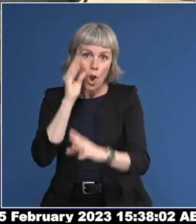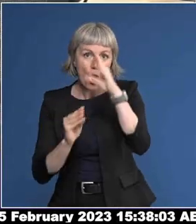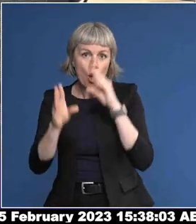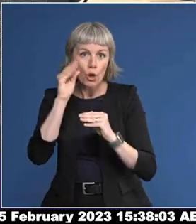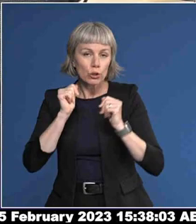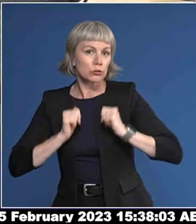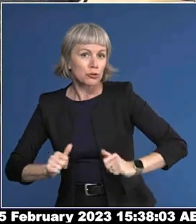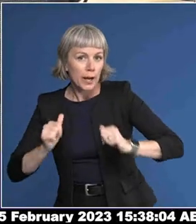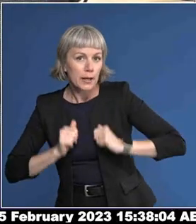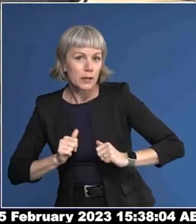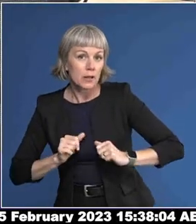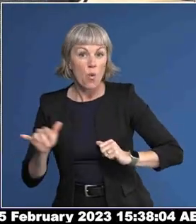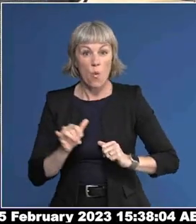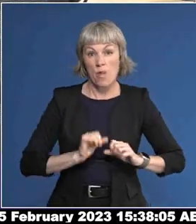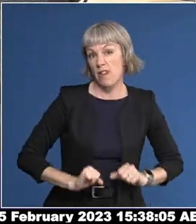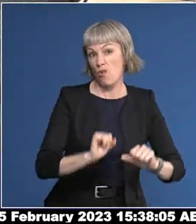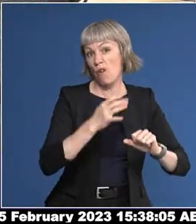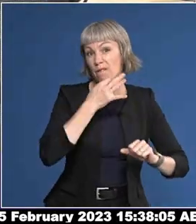Have you done any of that work?